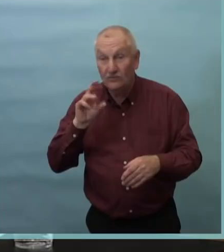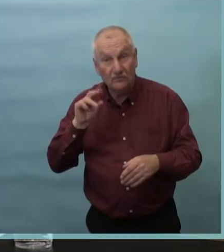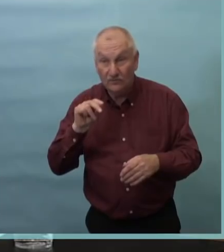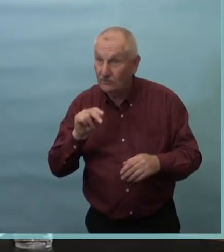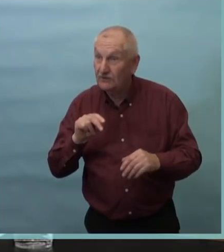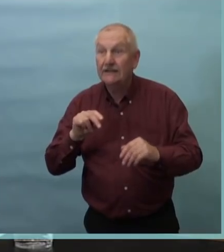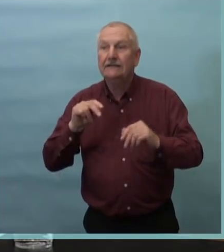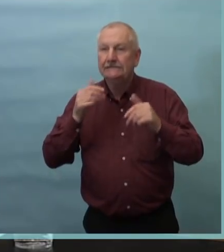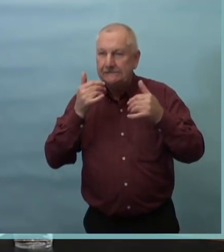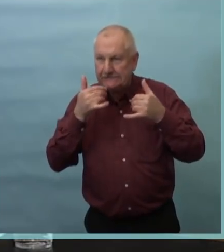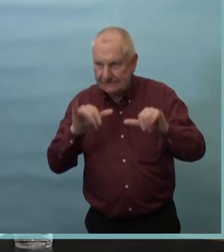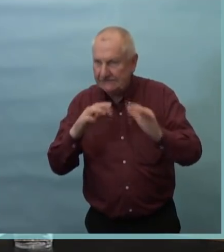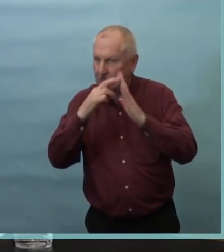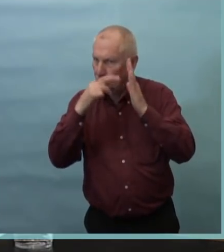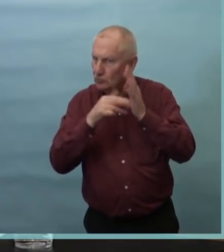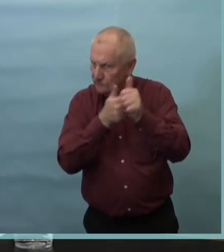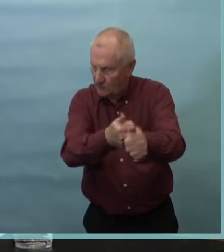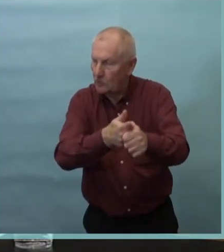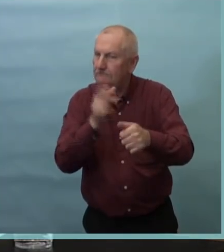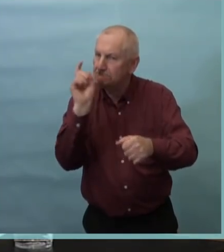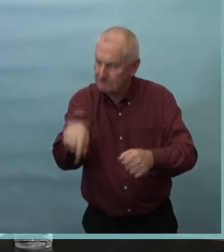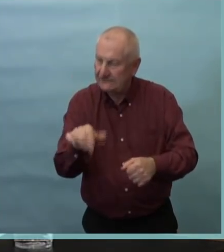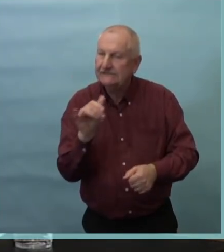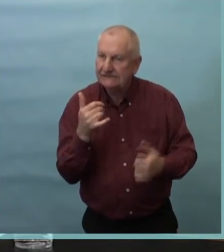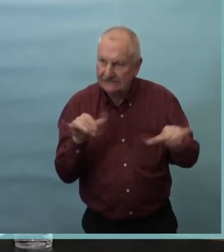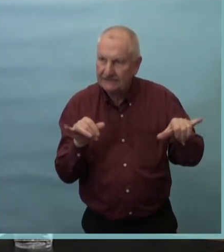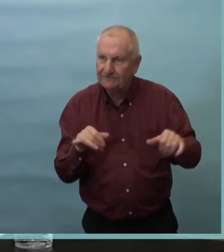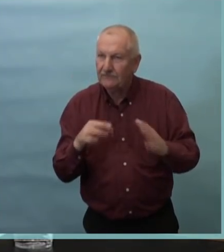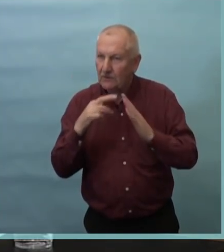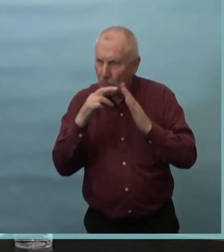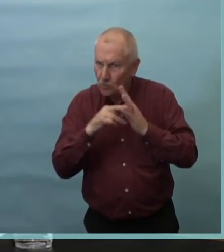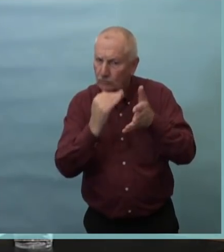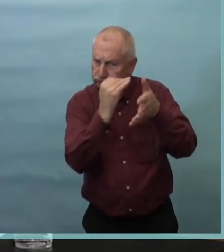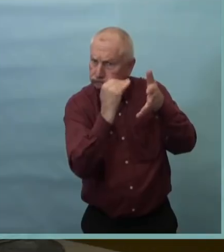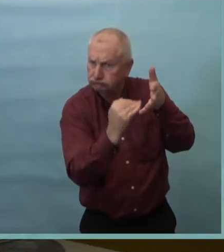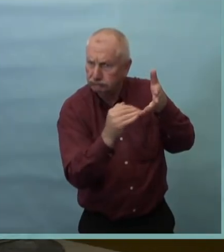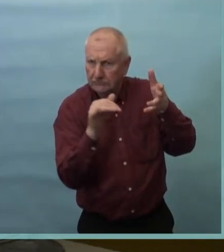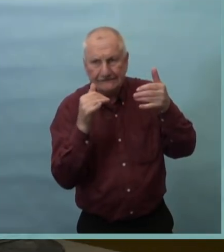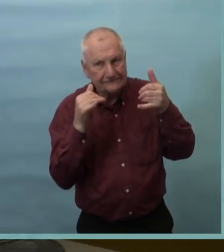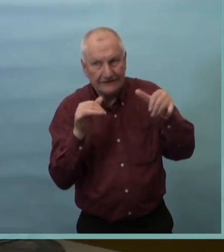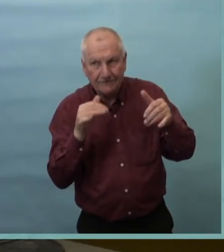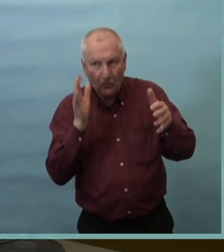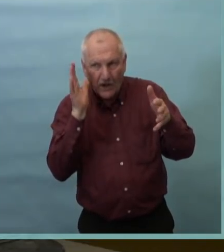we'll wait until we announce those details later this week from the